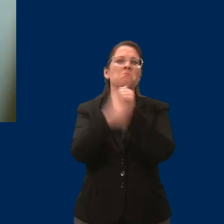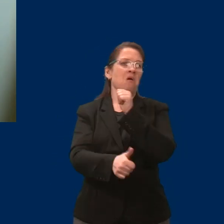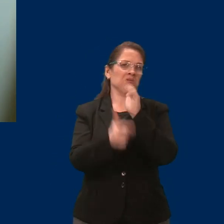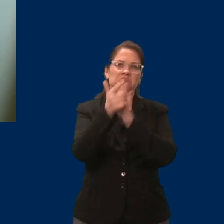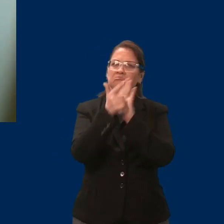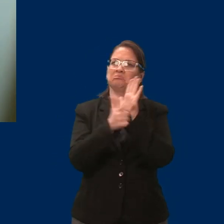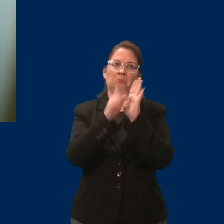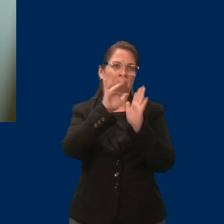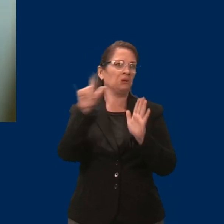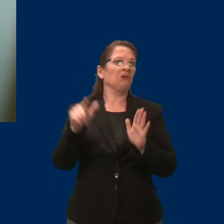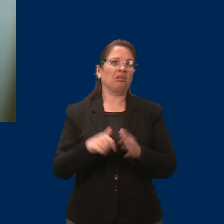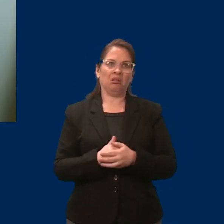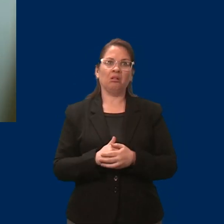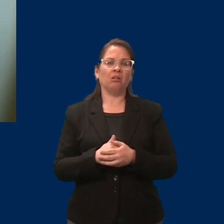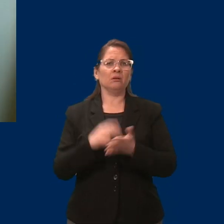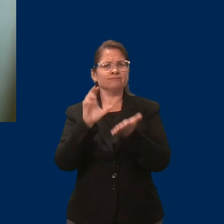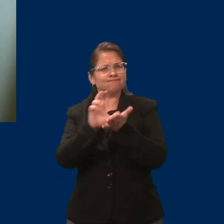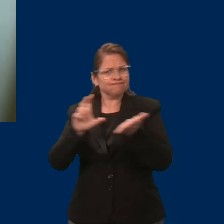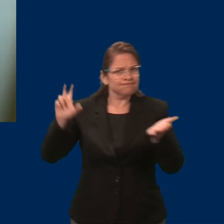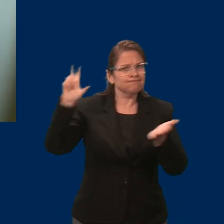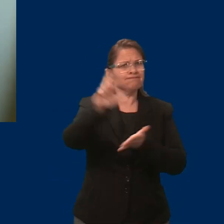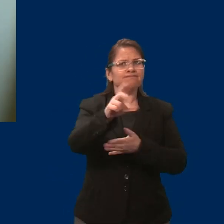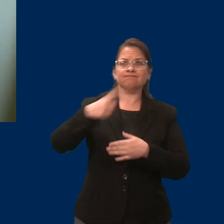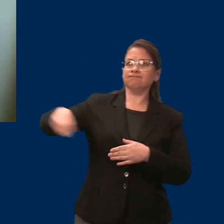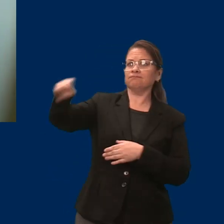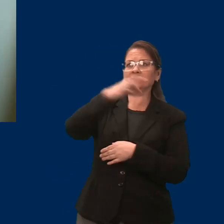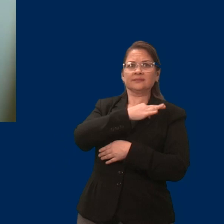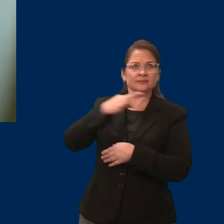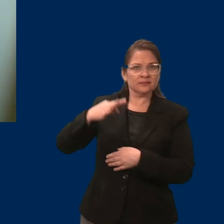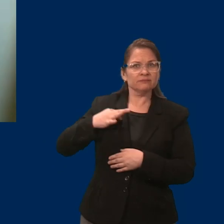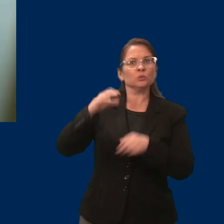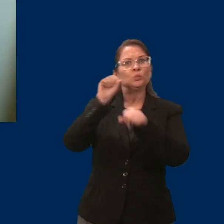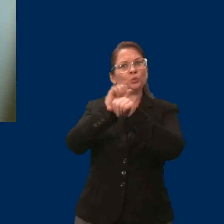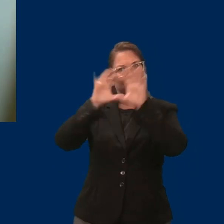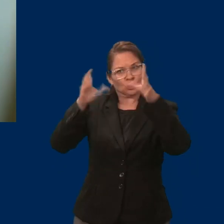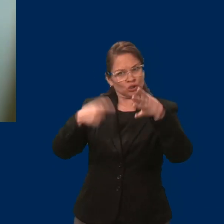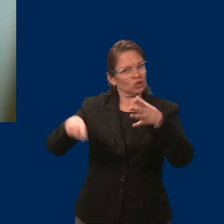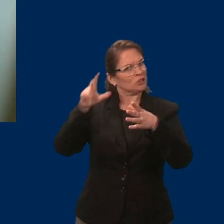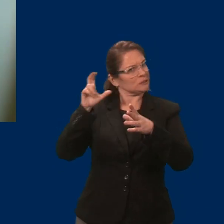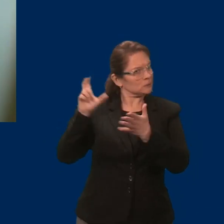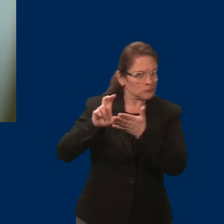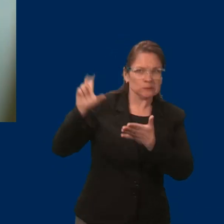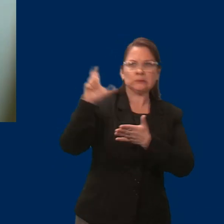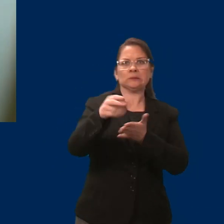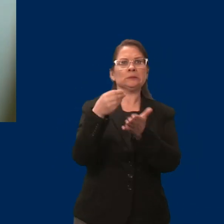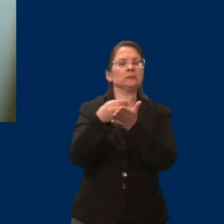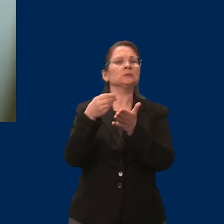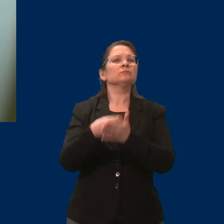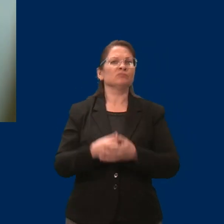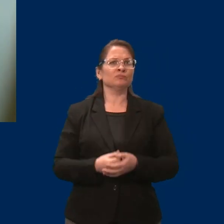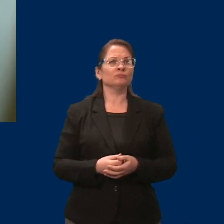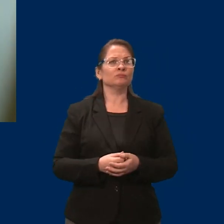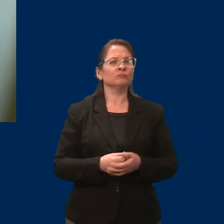needed, and then also one of the other items that you might recall, certainly, I heard from many of you about it,